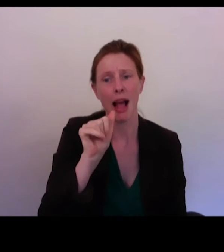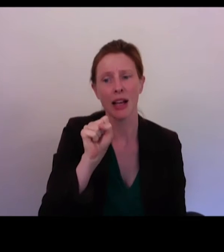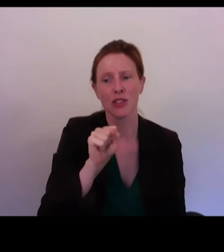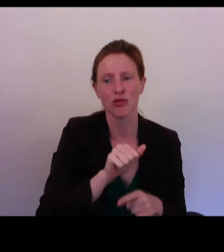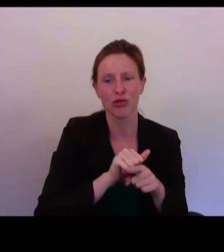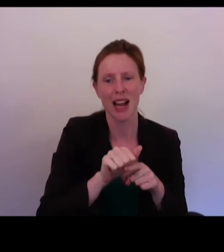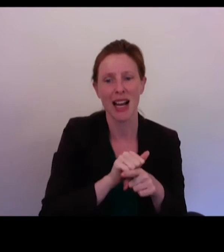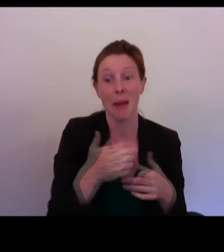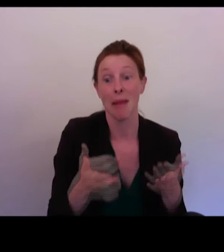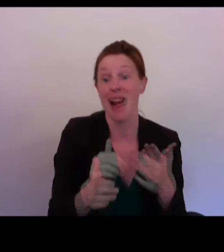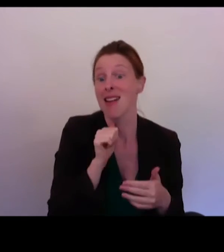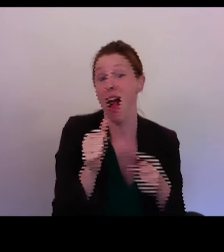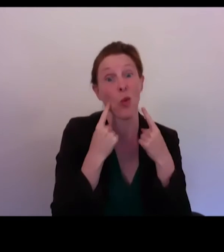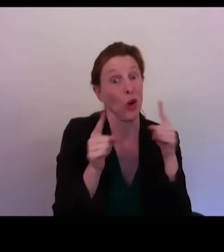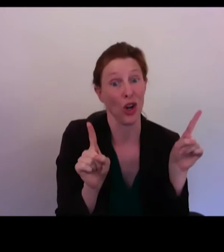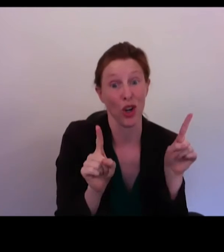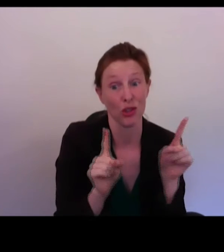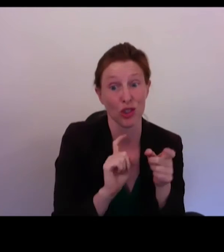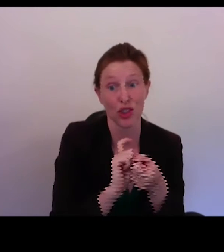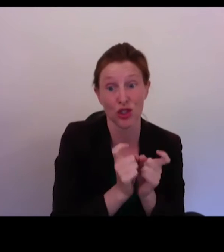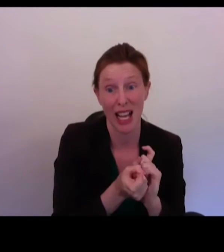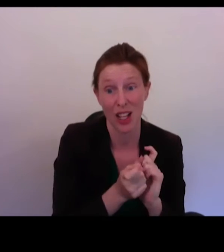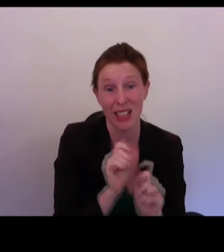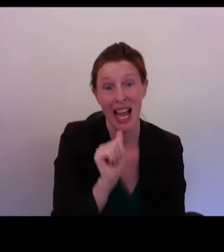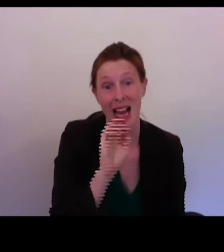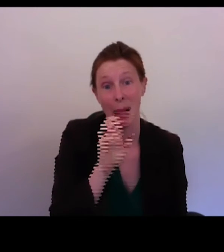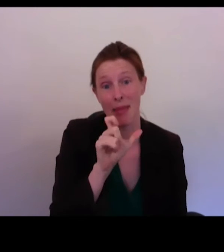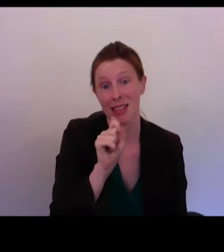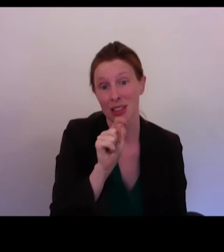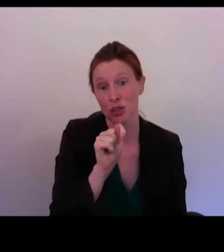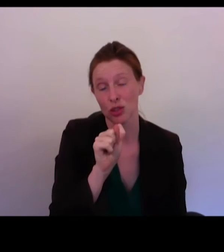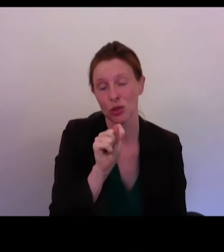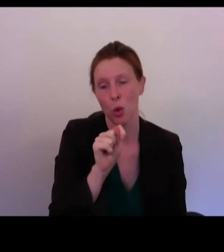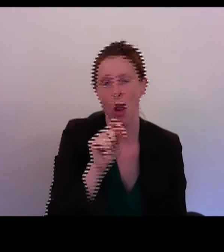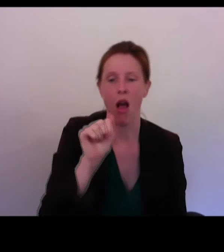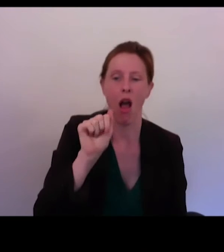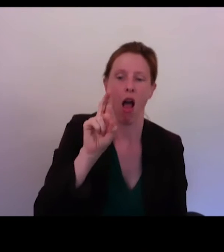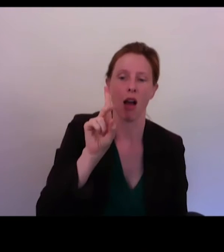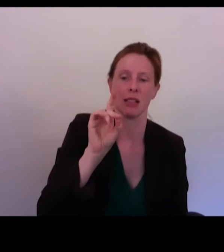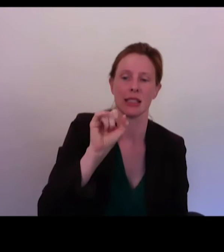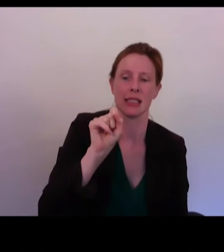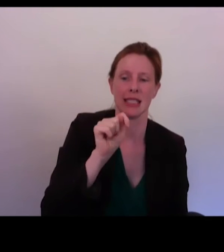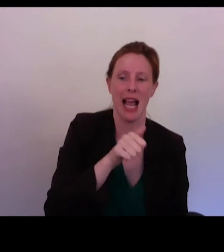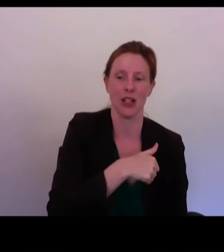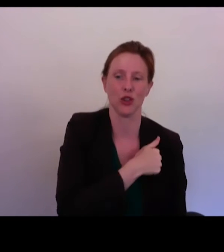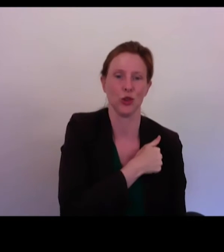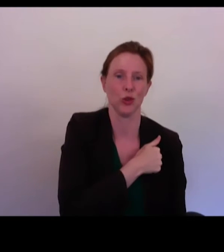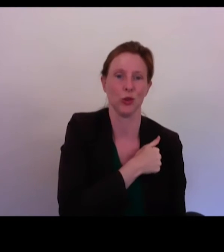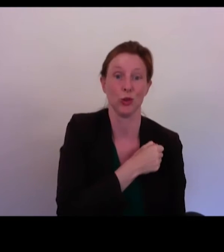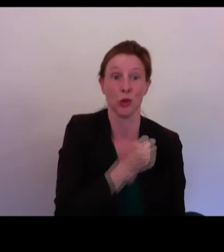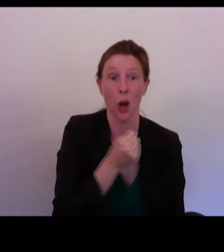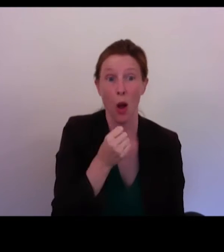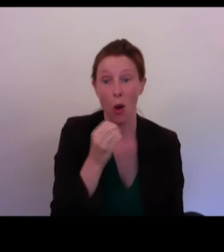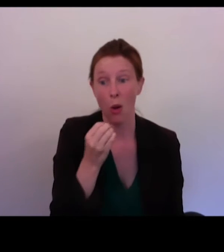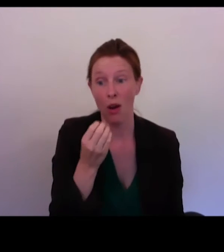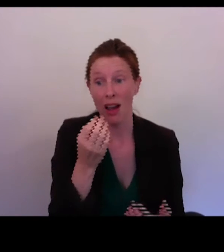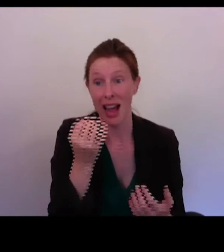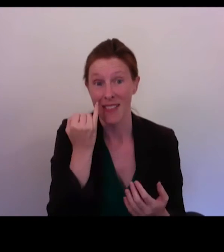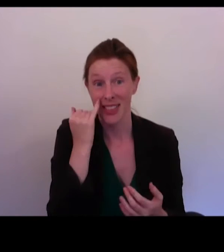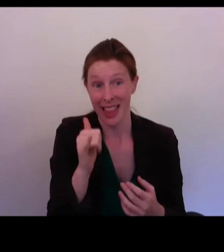that's been you know, saying that implicit bias training is not necessarily going to change the oddest attitudes.